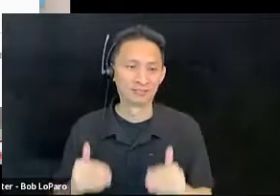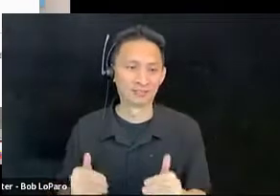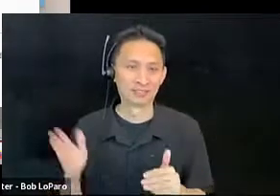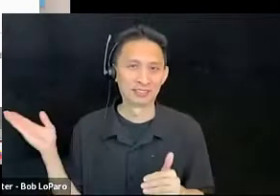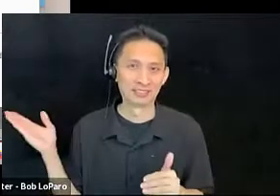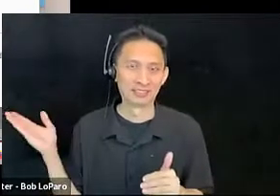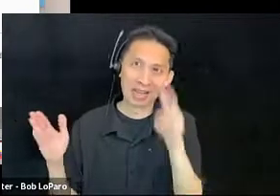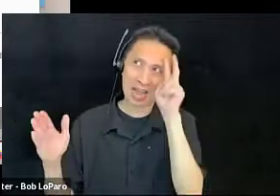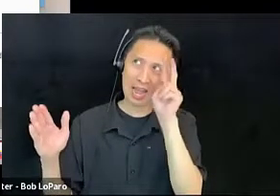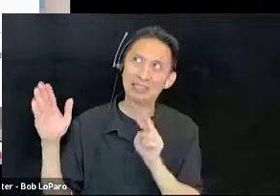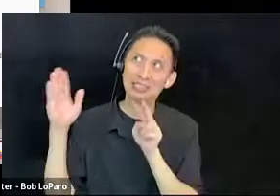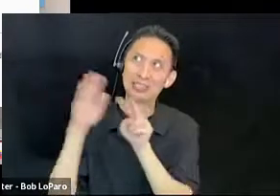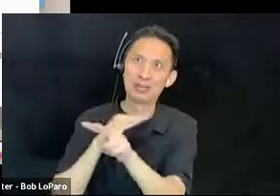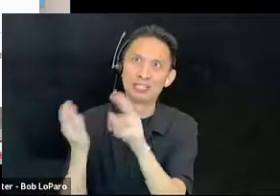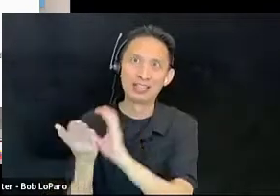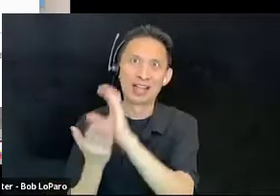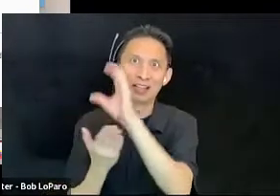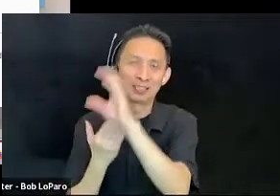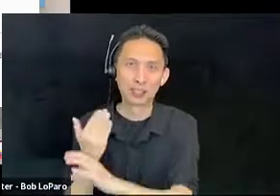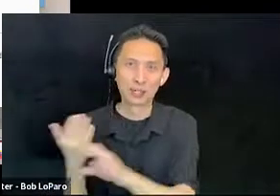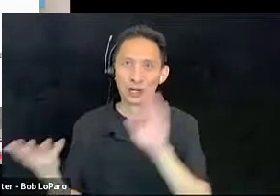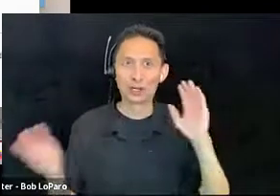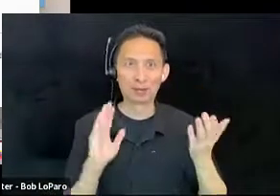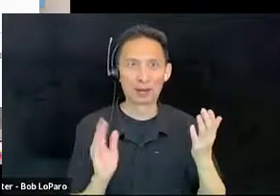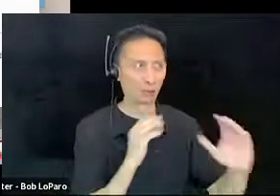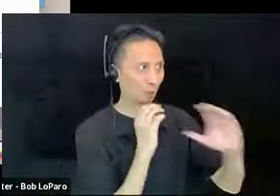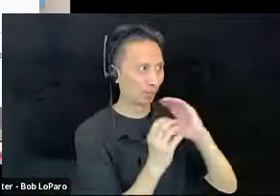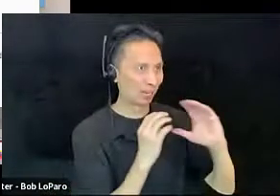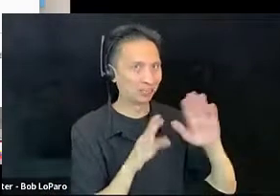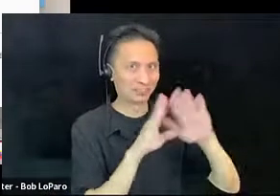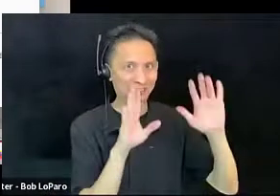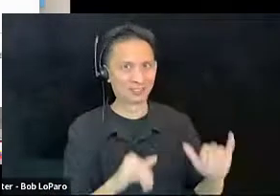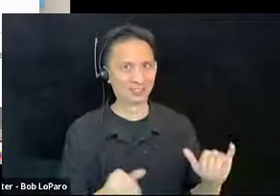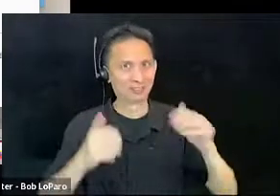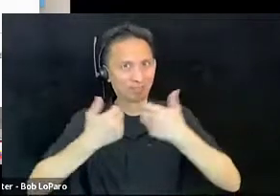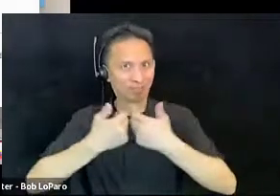versus communication system with photos,